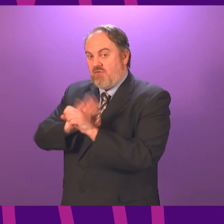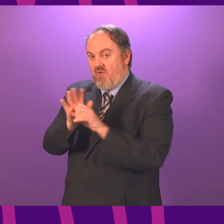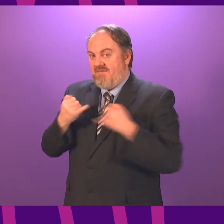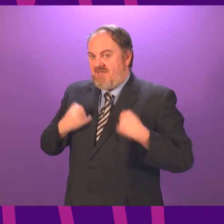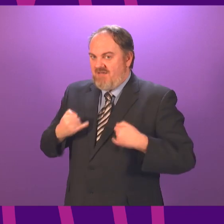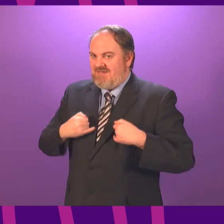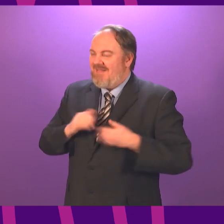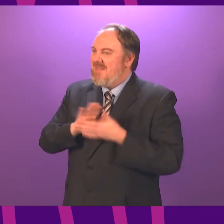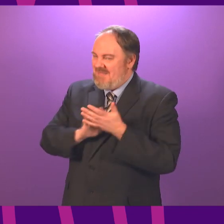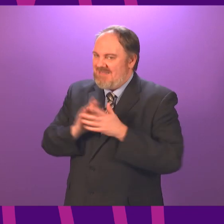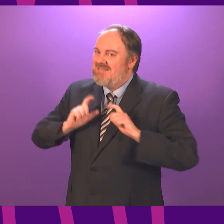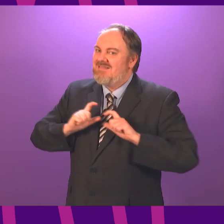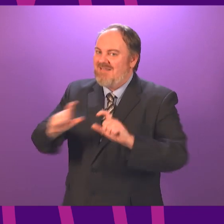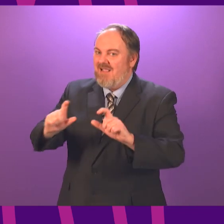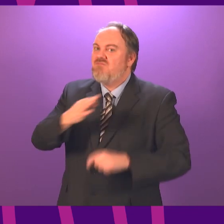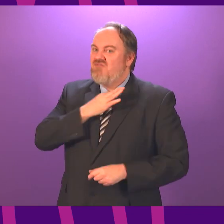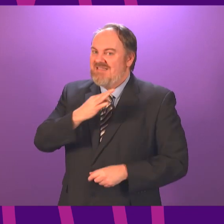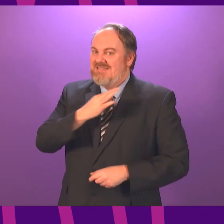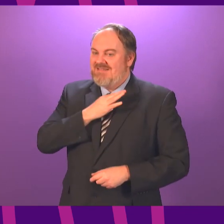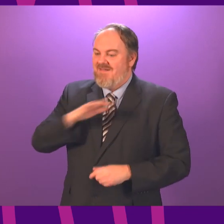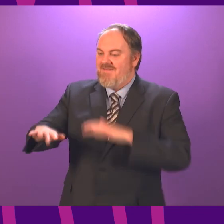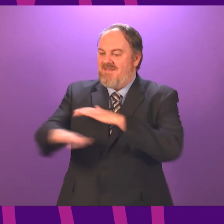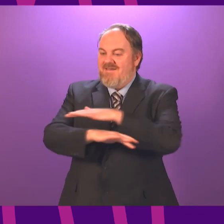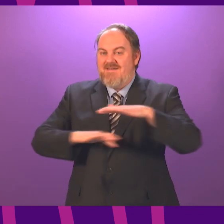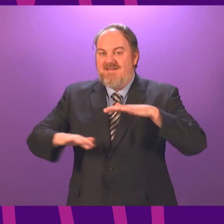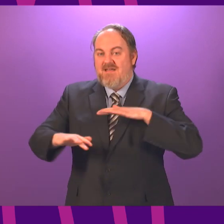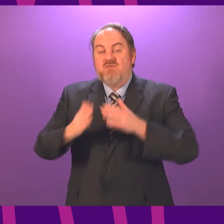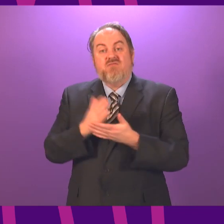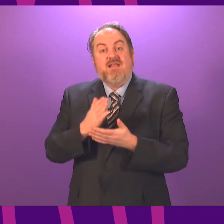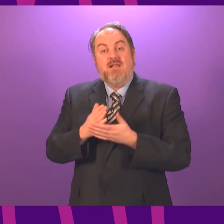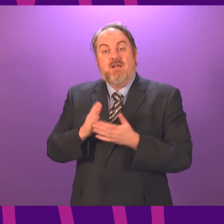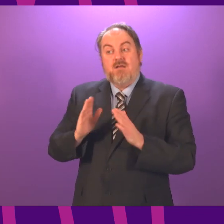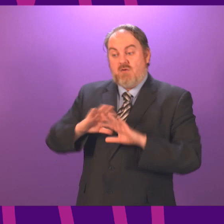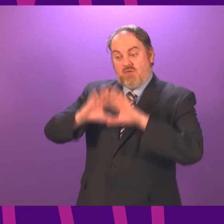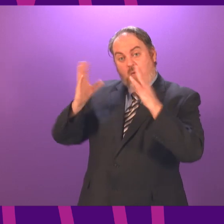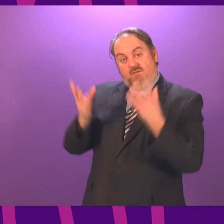to have more data that heads in the same direction as the data so far, because that will give